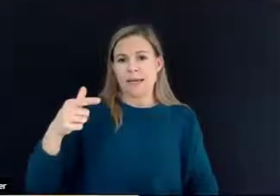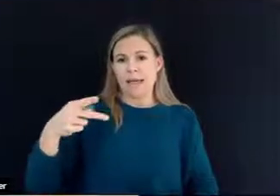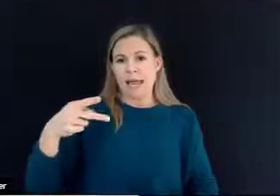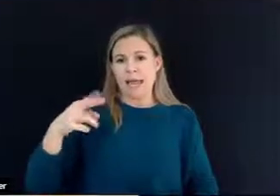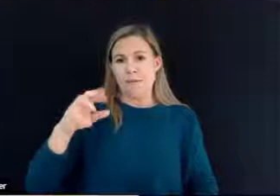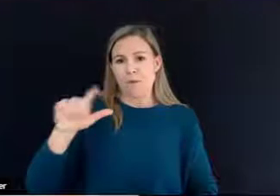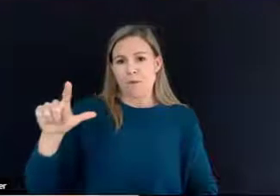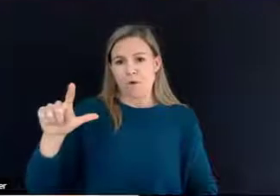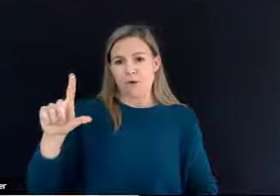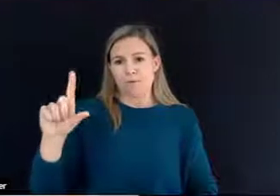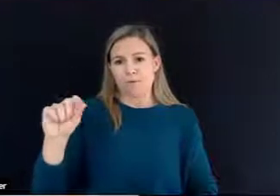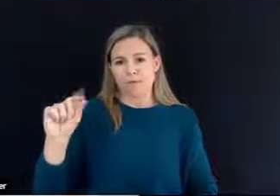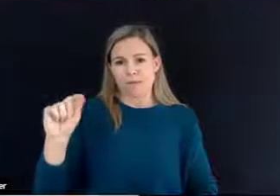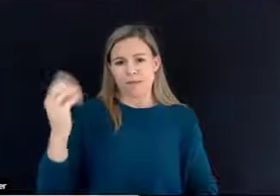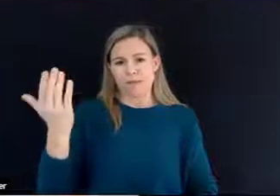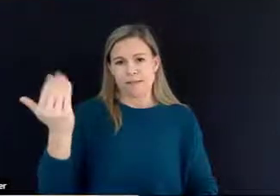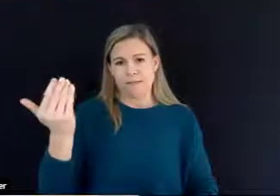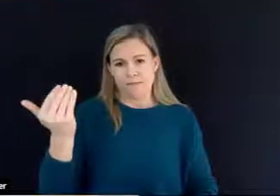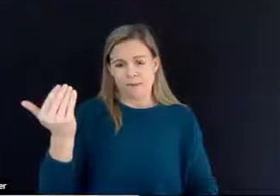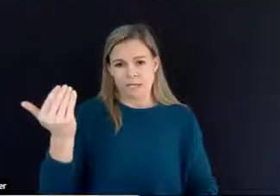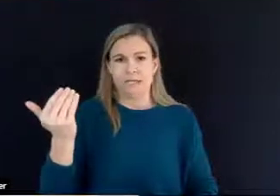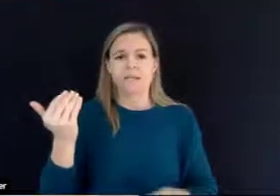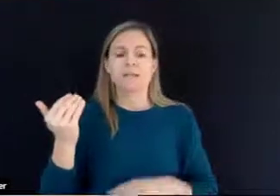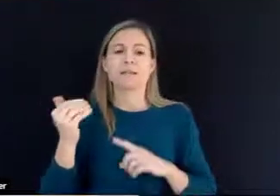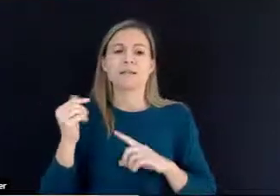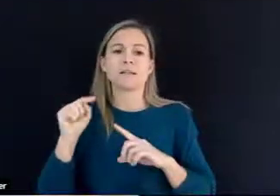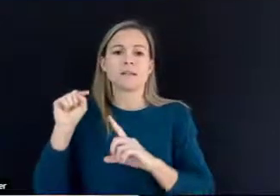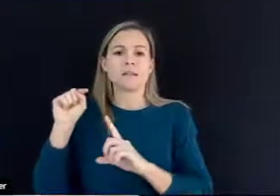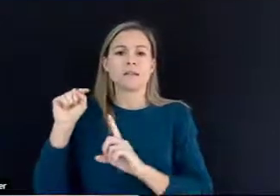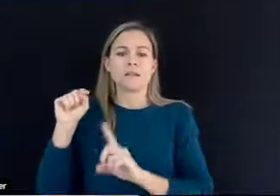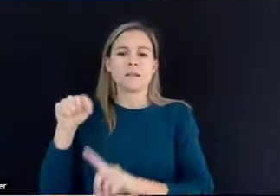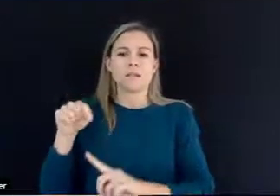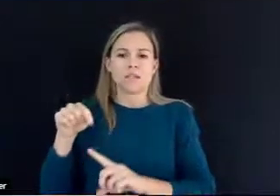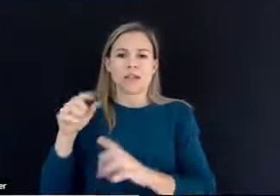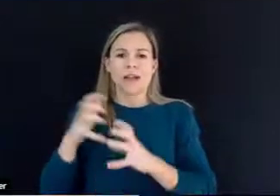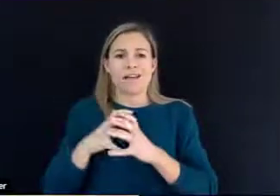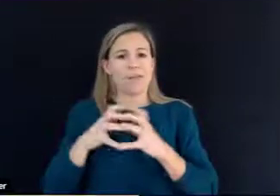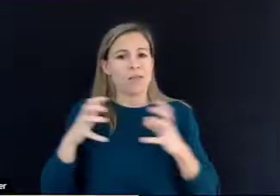She had a multitude of urinary tract infections,